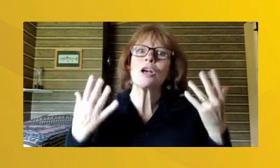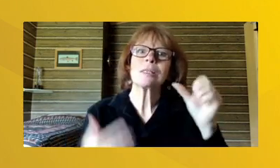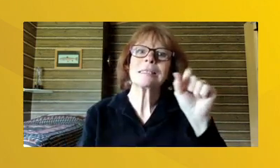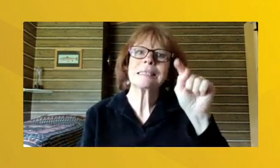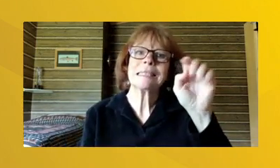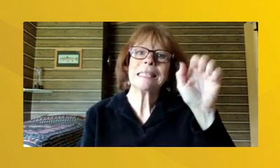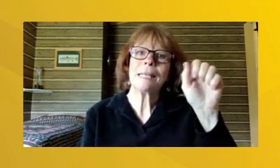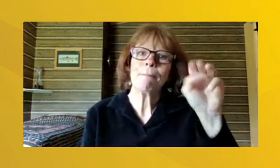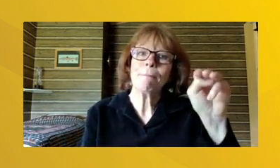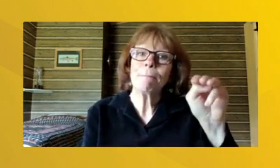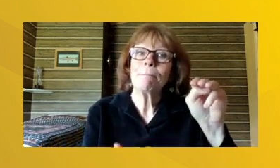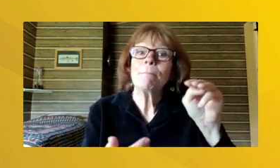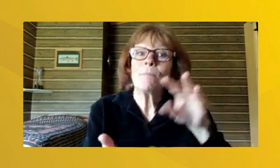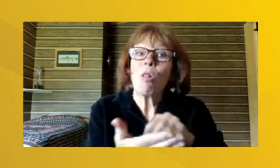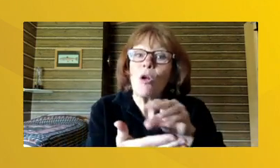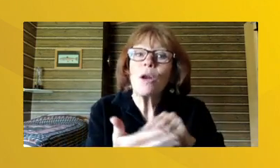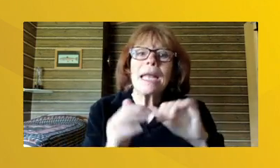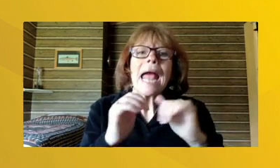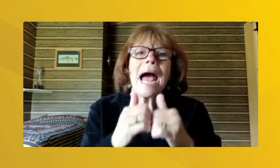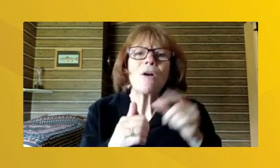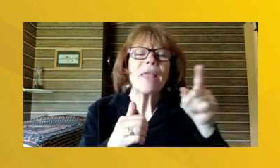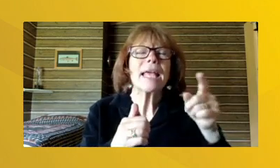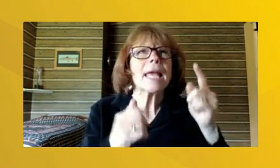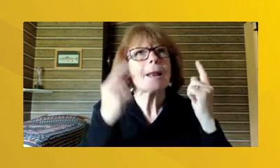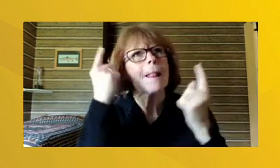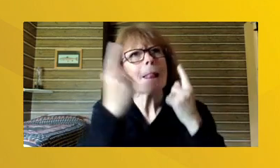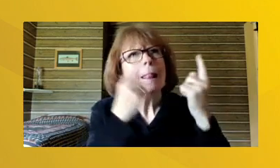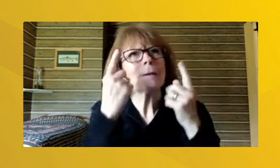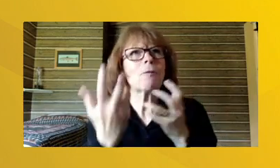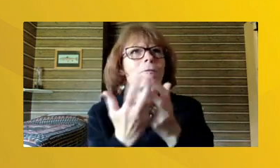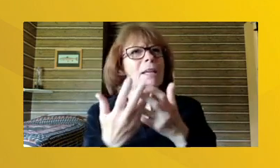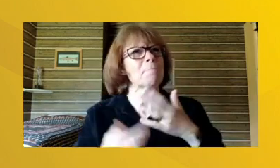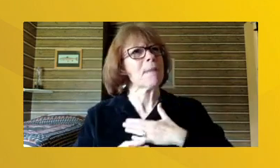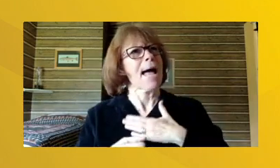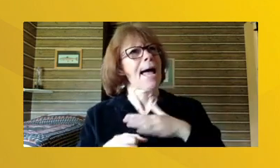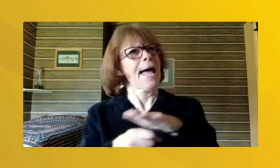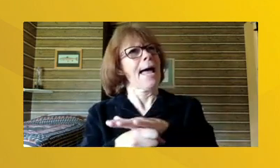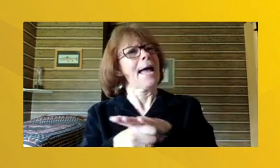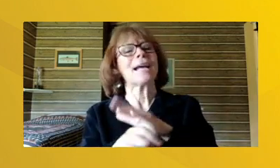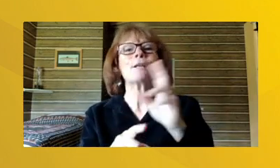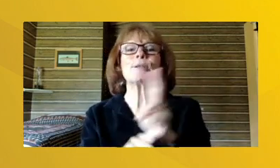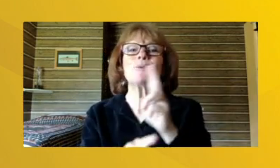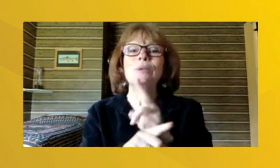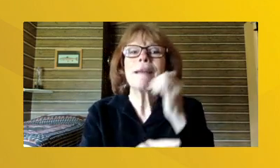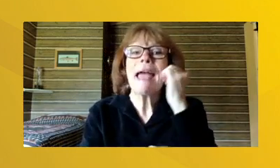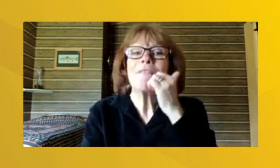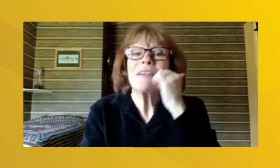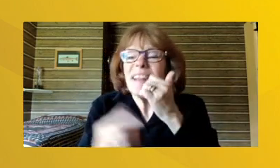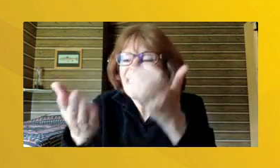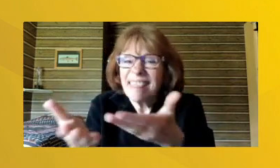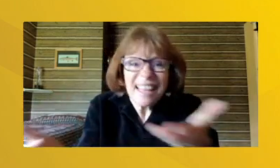these activities into their own spaces using everyday materials or activities as you'll learn about later.